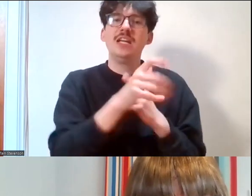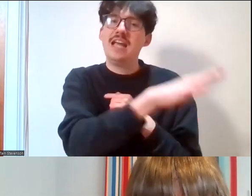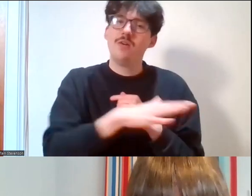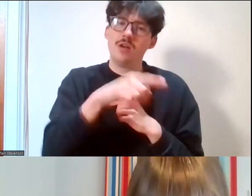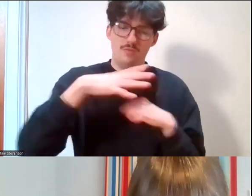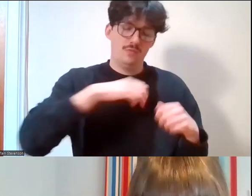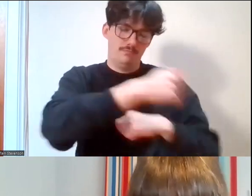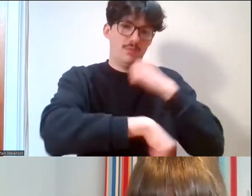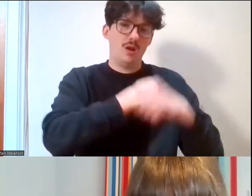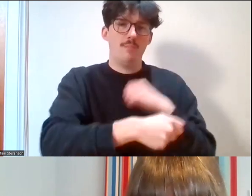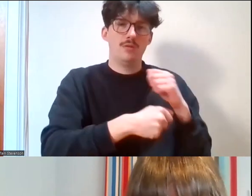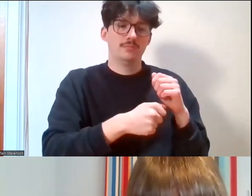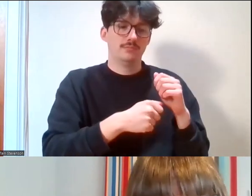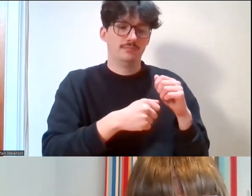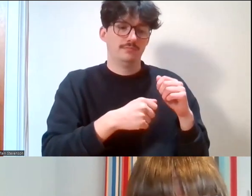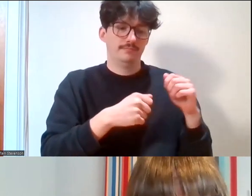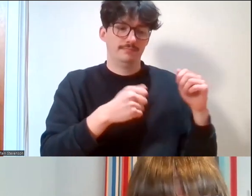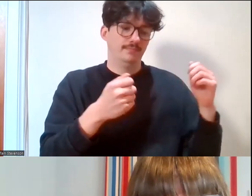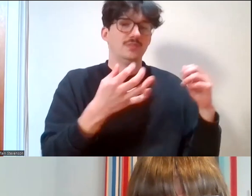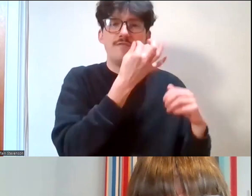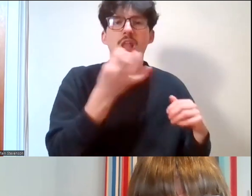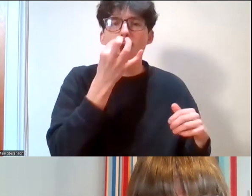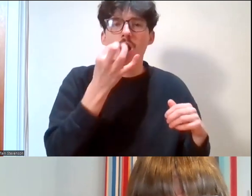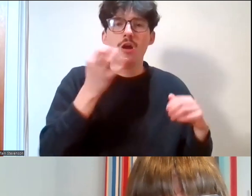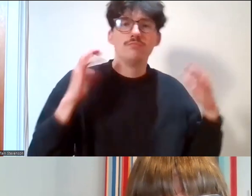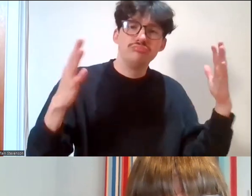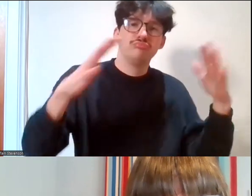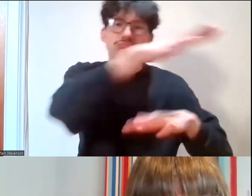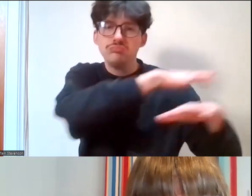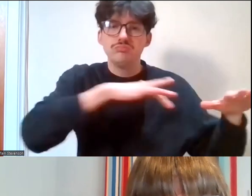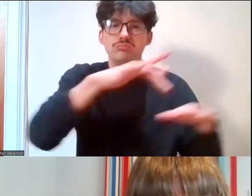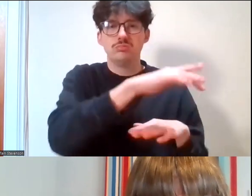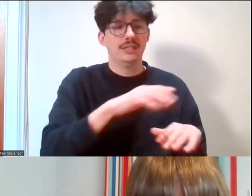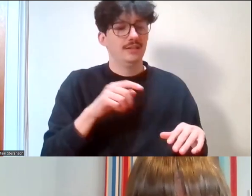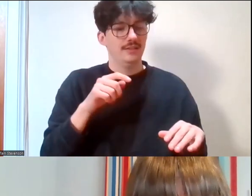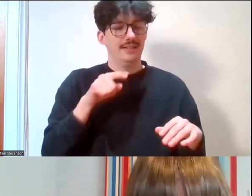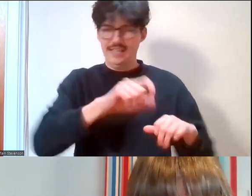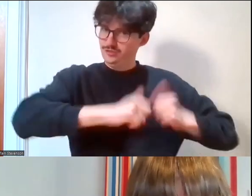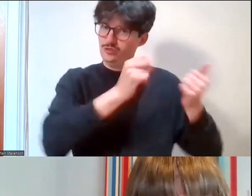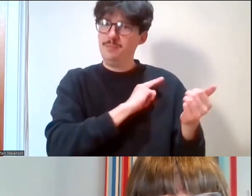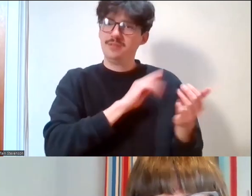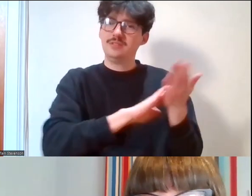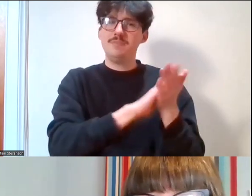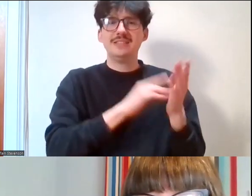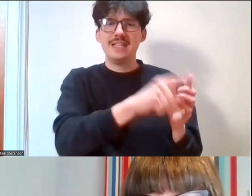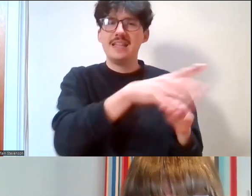you know a wildflower meadow or wildflower area, it's all going to obviously enhance you know Historic